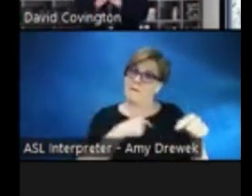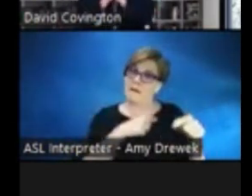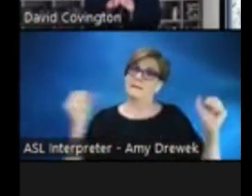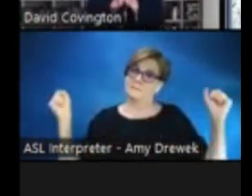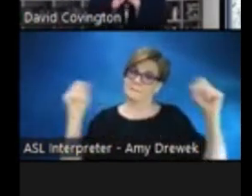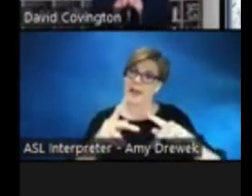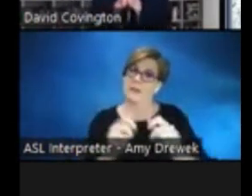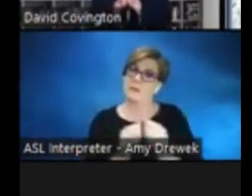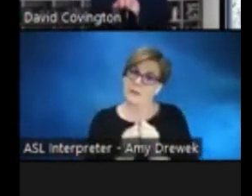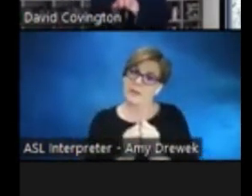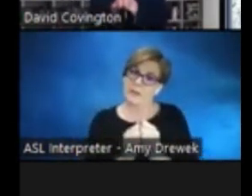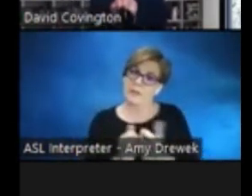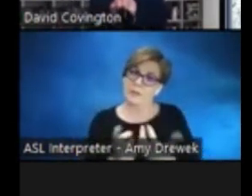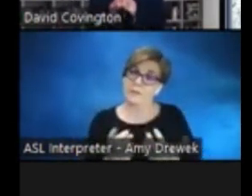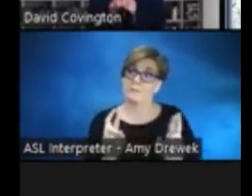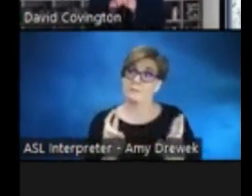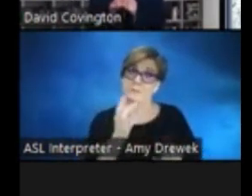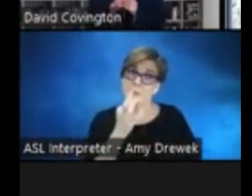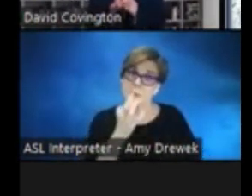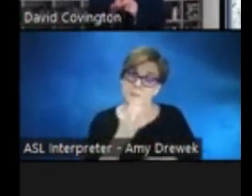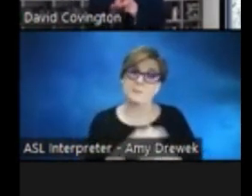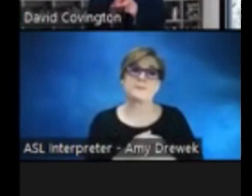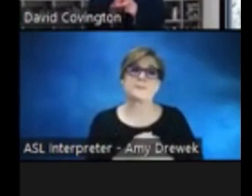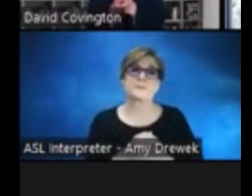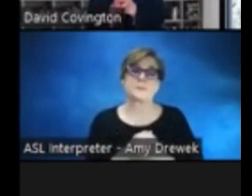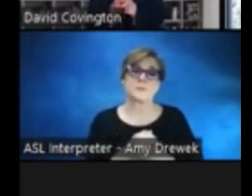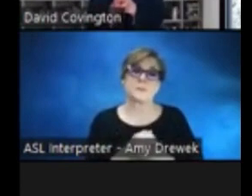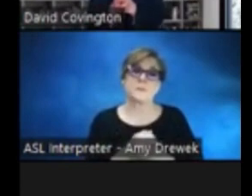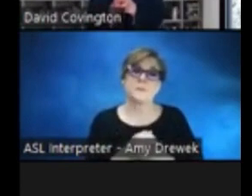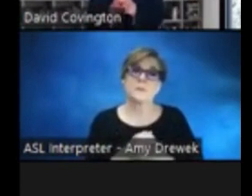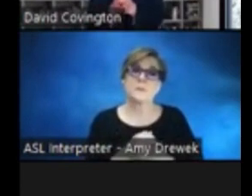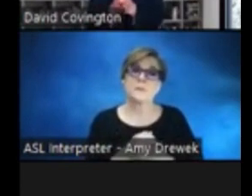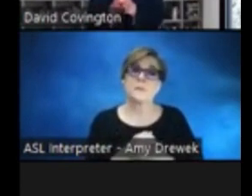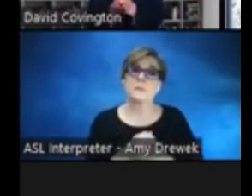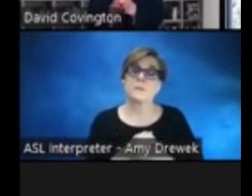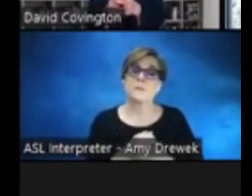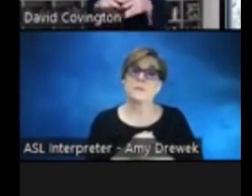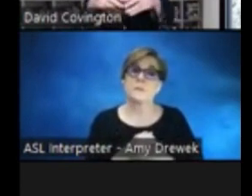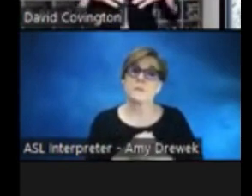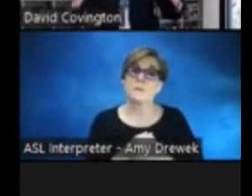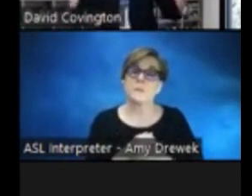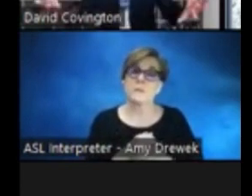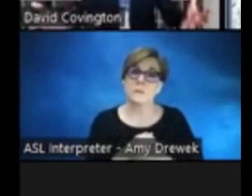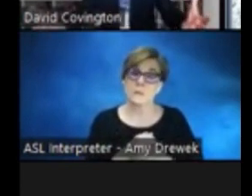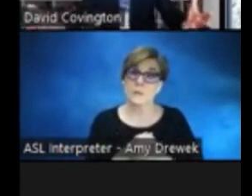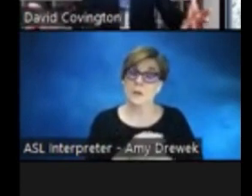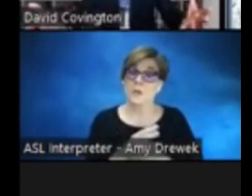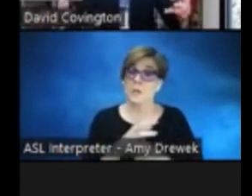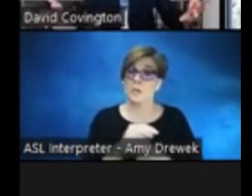SO FAR ALL WE HAVE HAD TO DO IN ORDER TO CREATE A SAFER, MORE